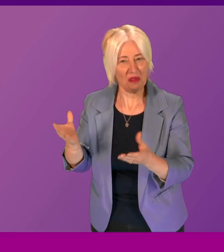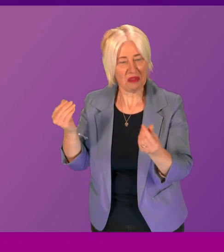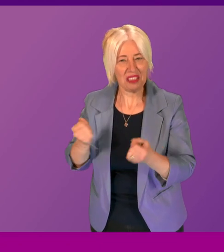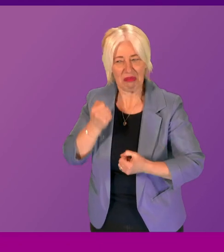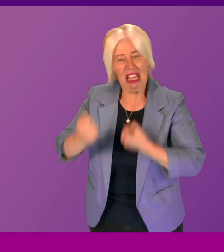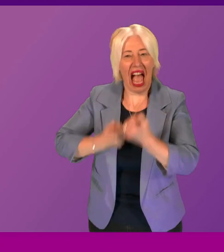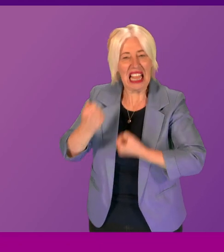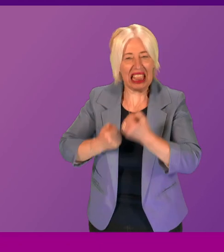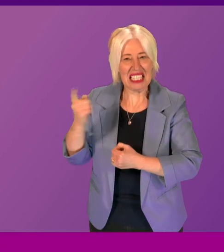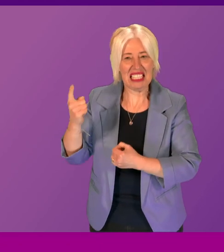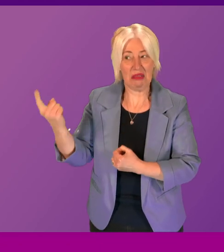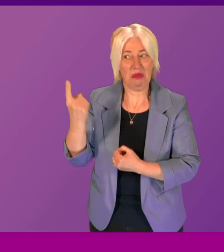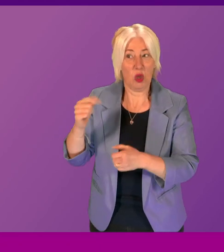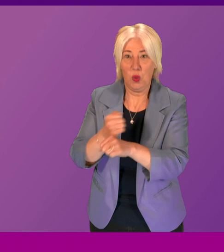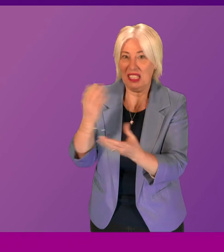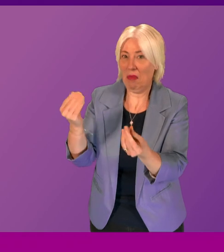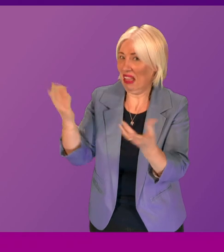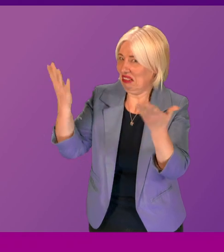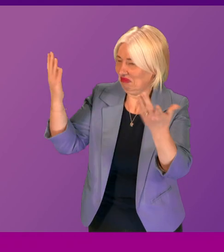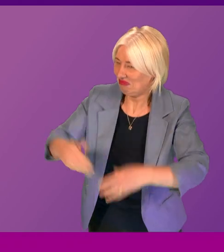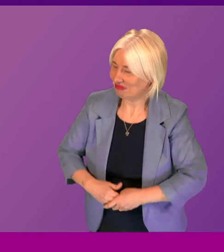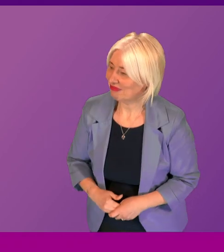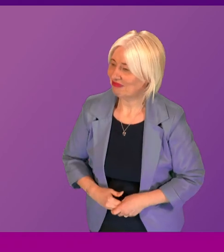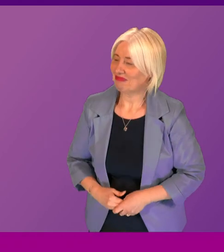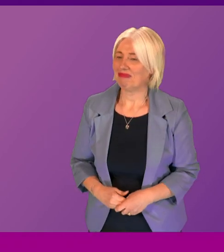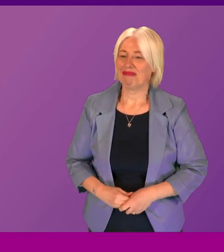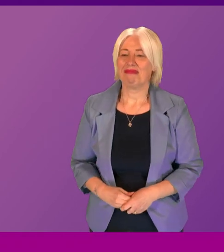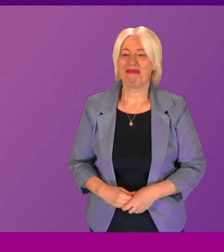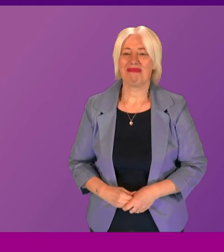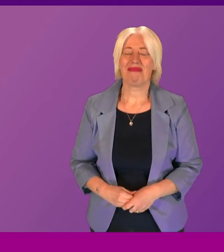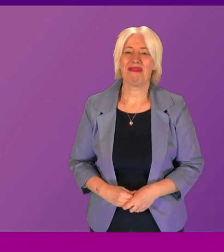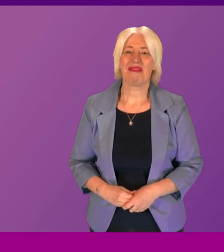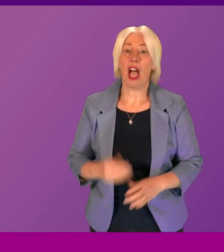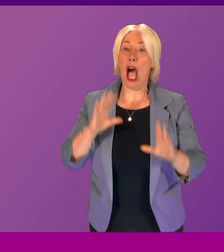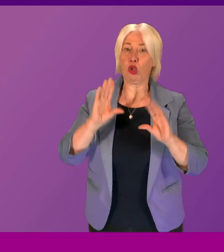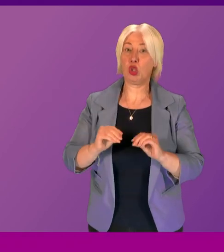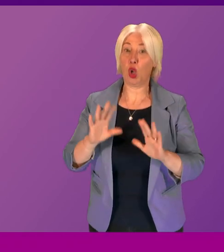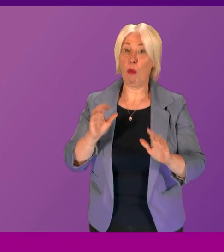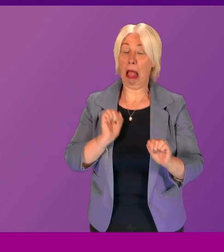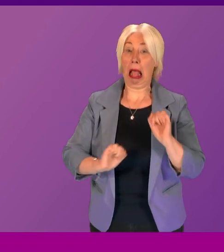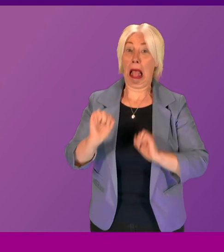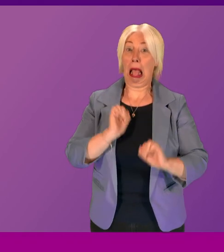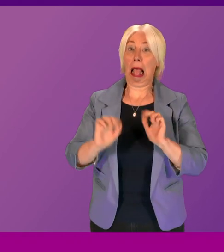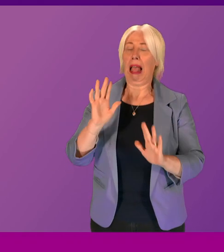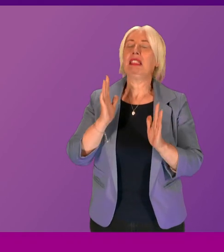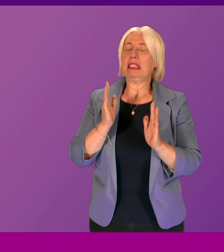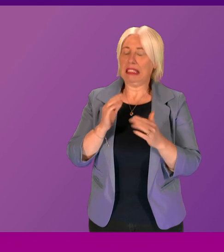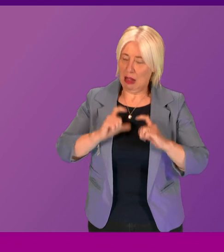athlete of sorts. I will stop digging and move on.